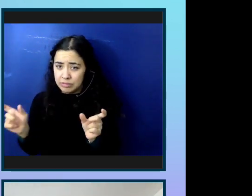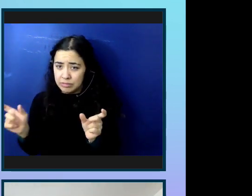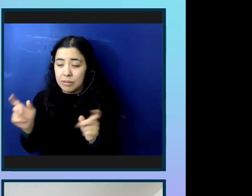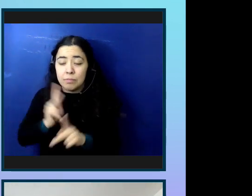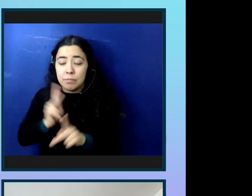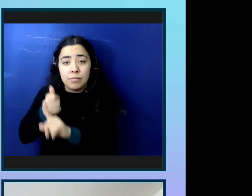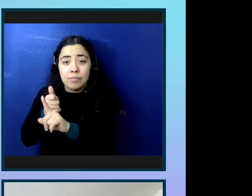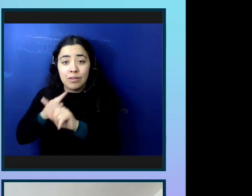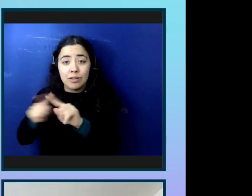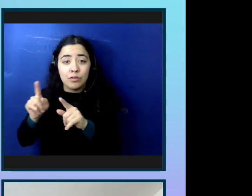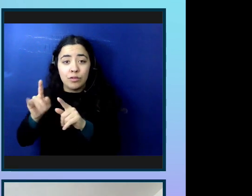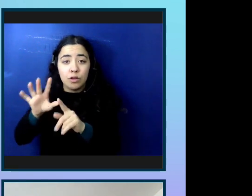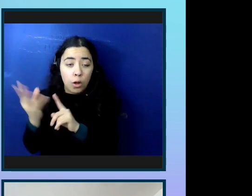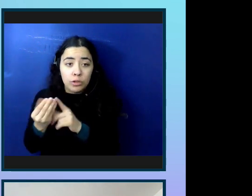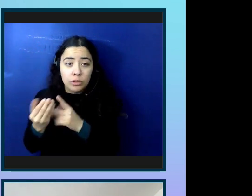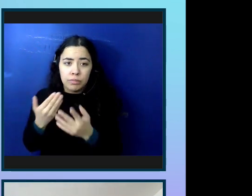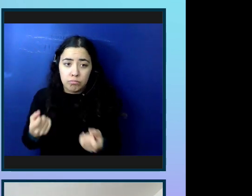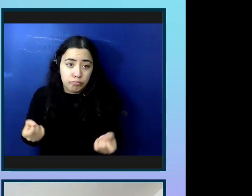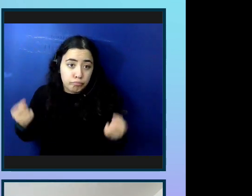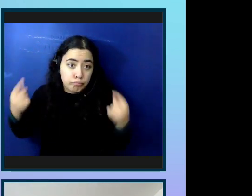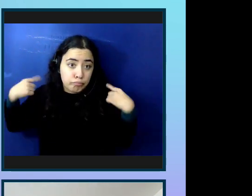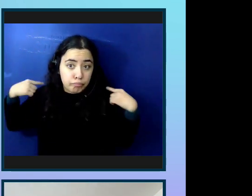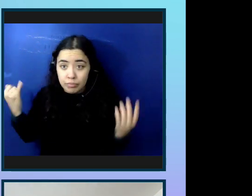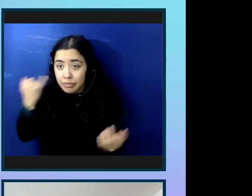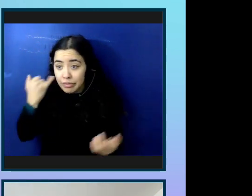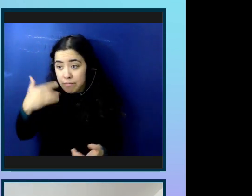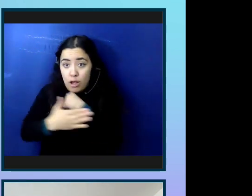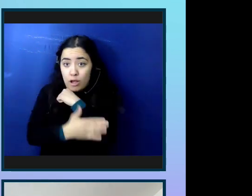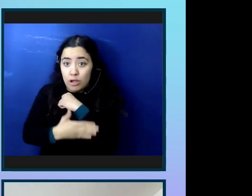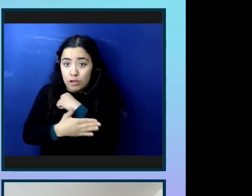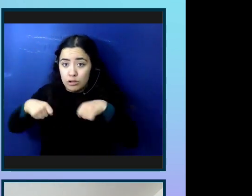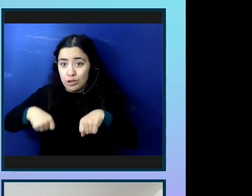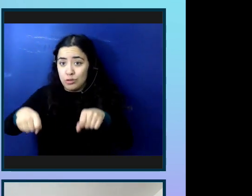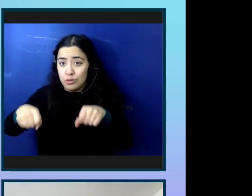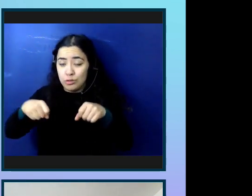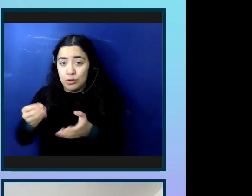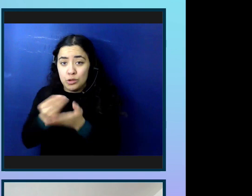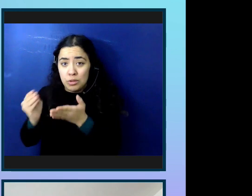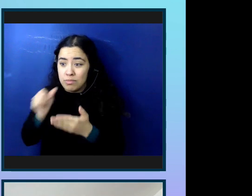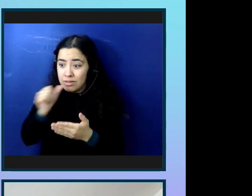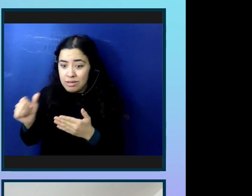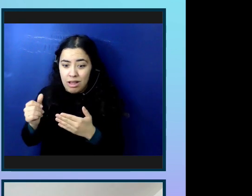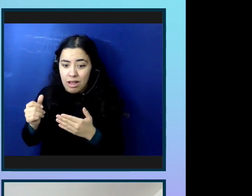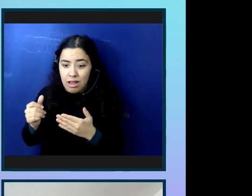they might completely lose their meaning. If I'm from a country where shopping carts, aren't very common and I see a shopping cart in your app, I have no idea what that means,